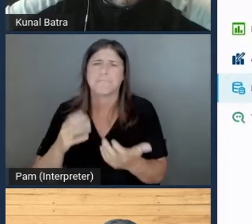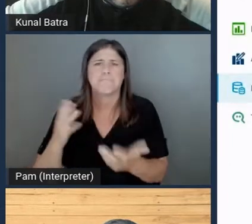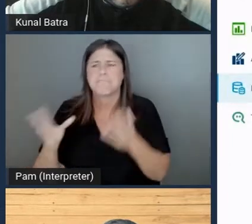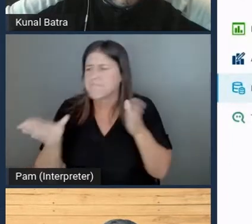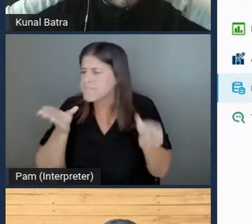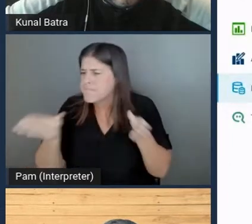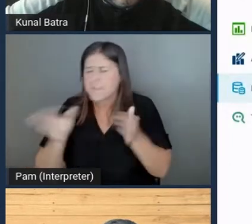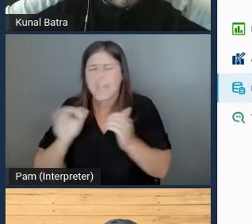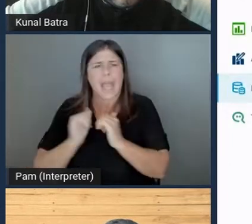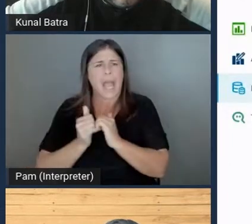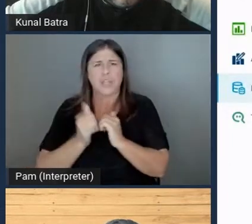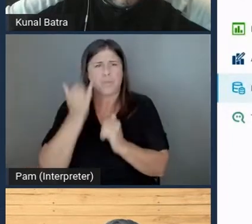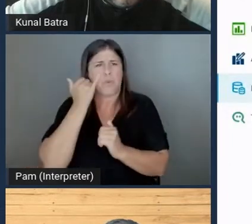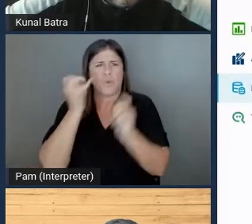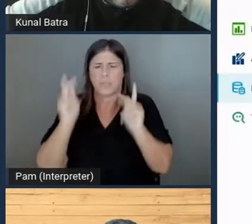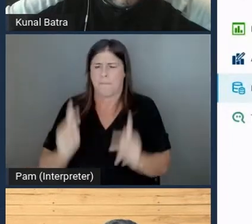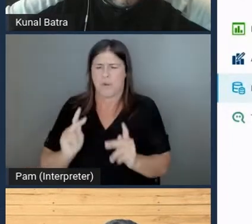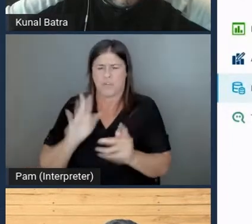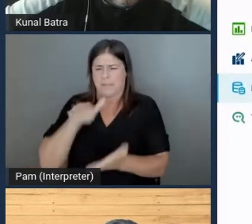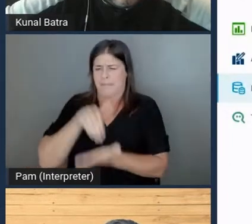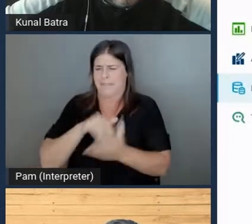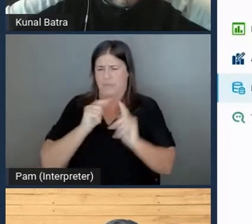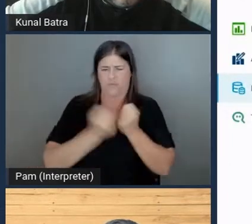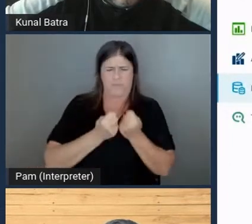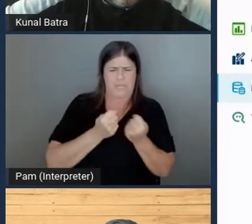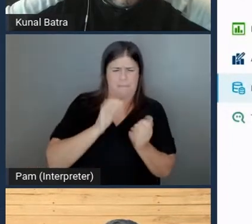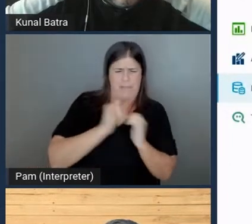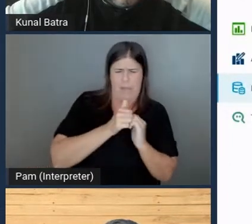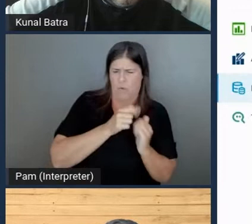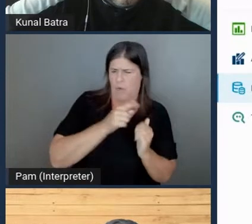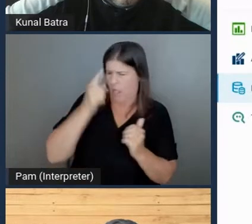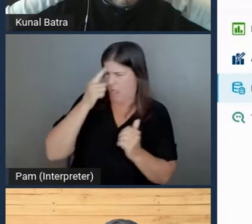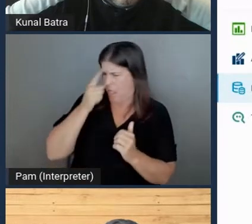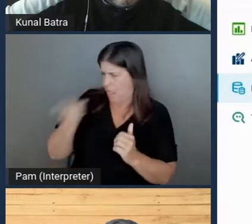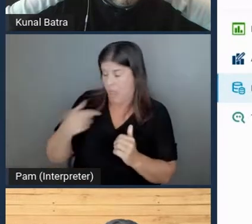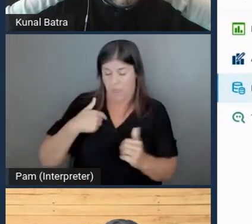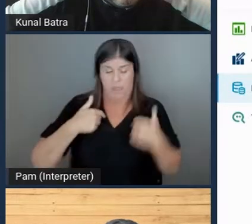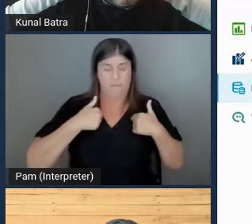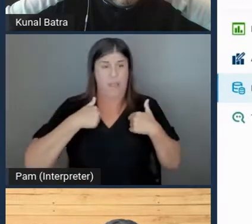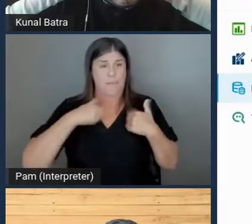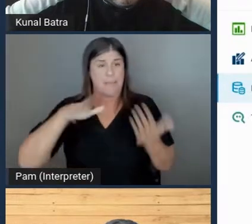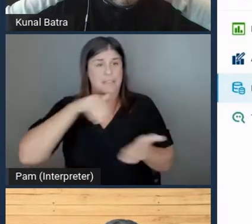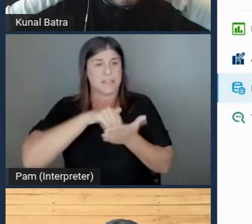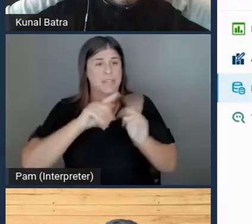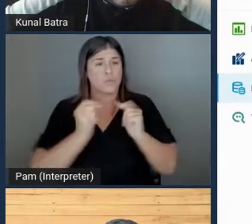who is in the central team think about it. So if I'm in the central team, what I would do is that